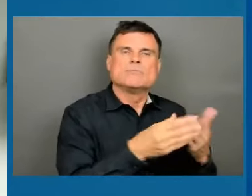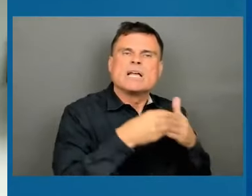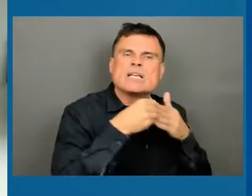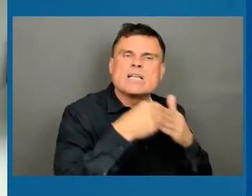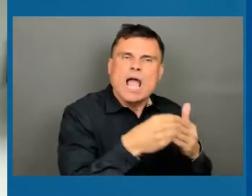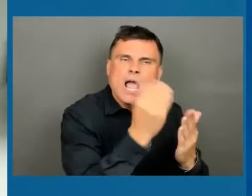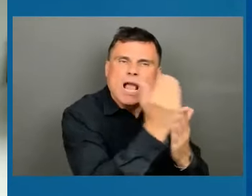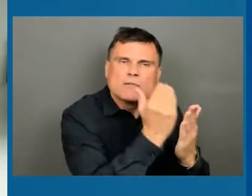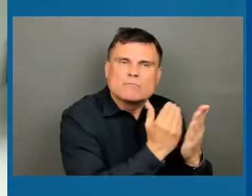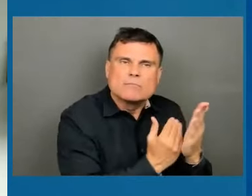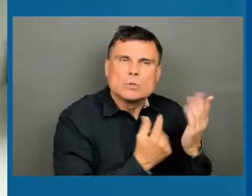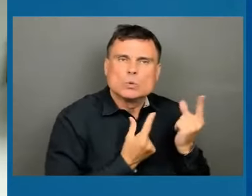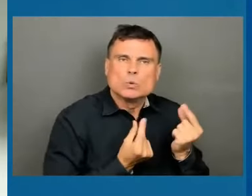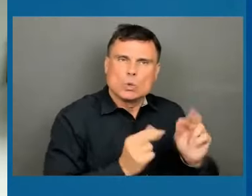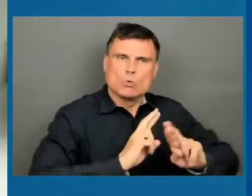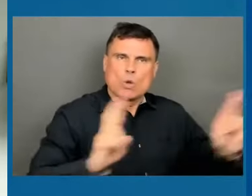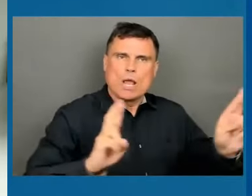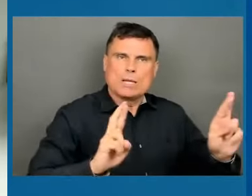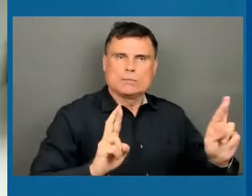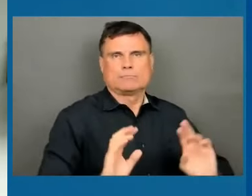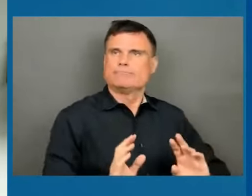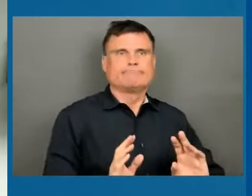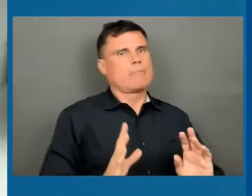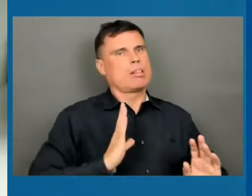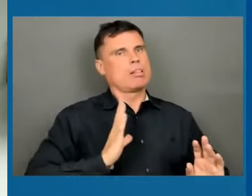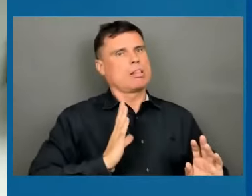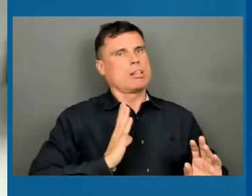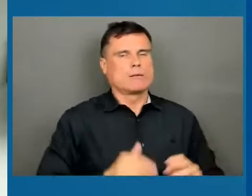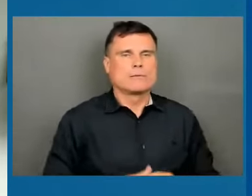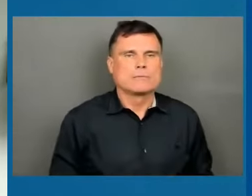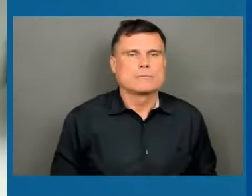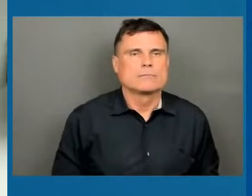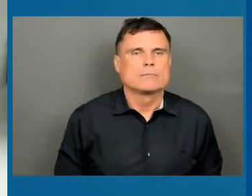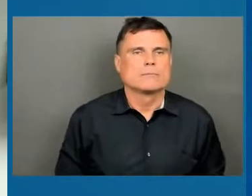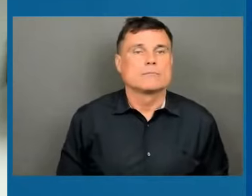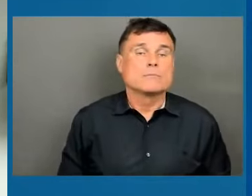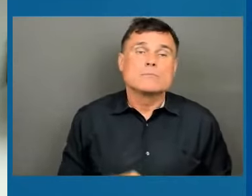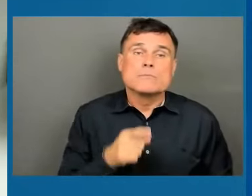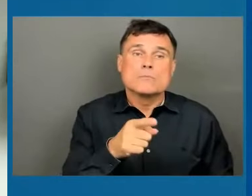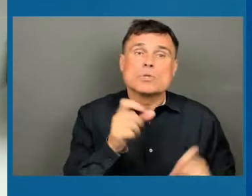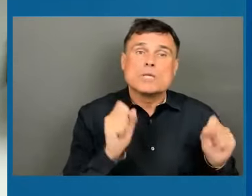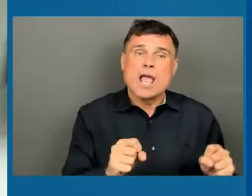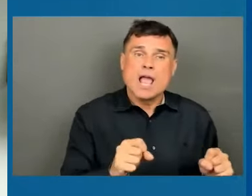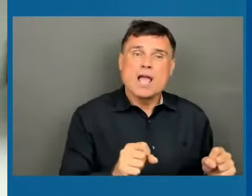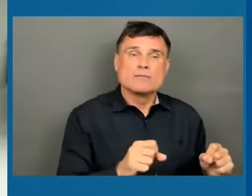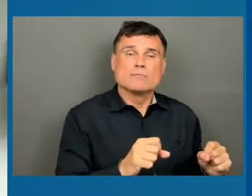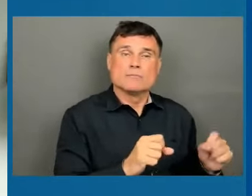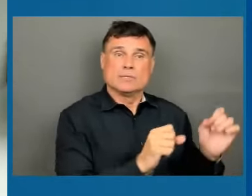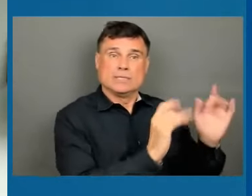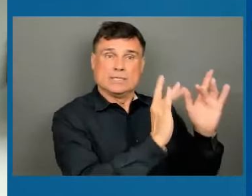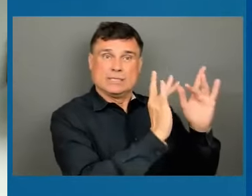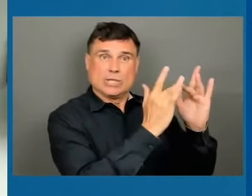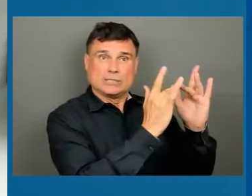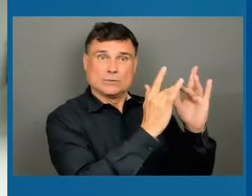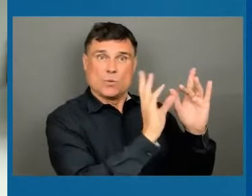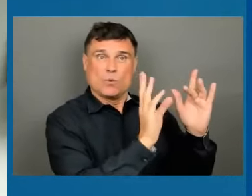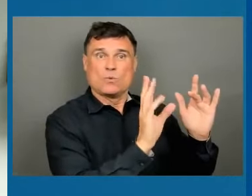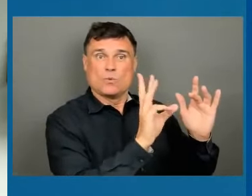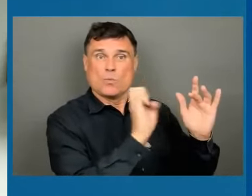household, consider printing off those guides so they have them